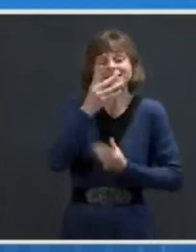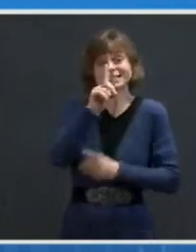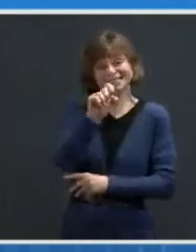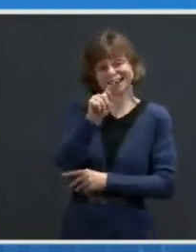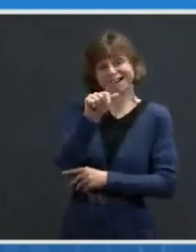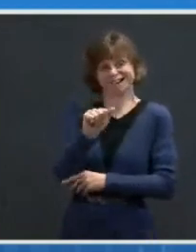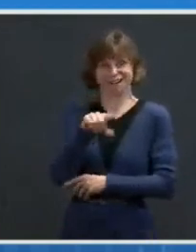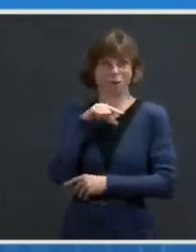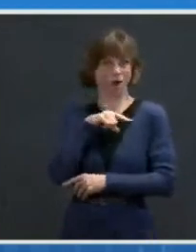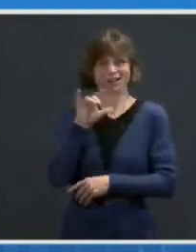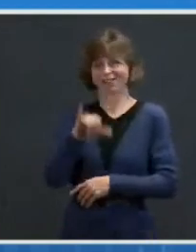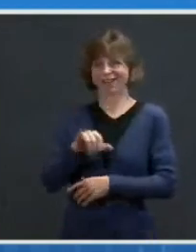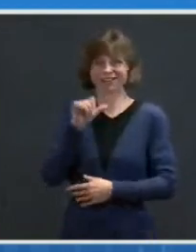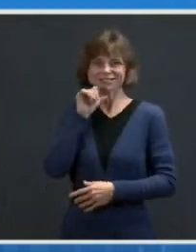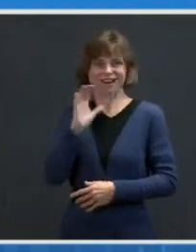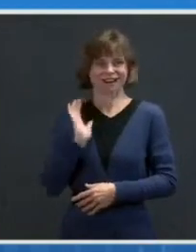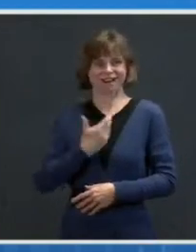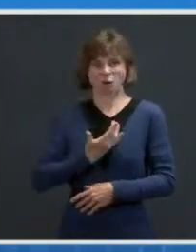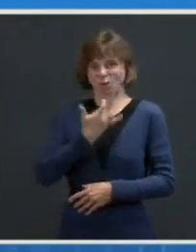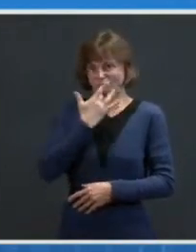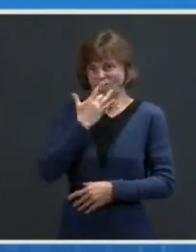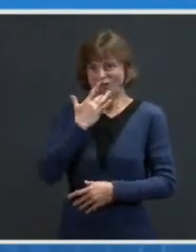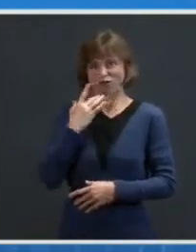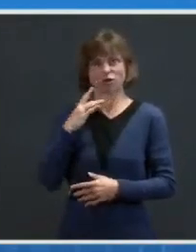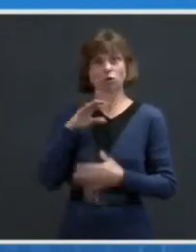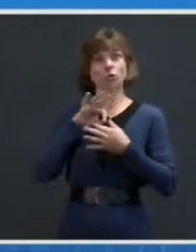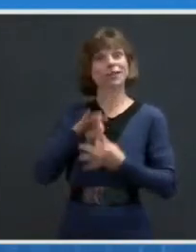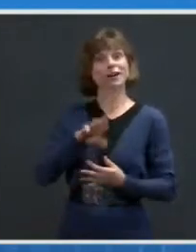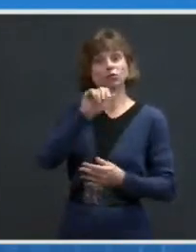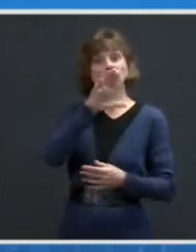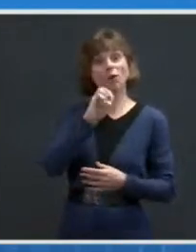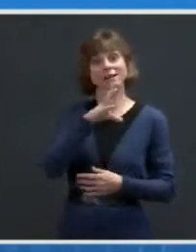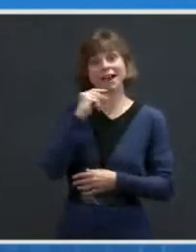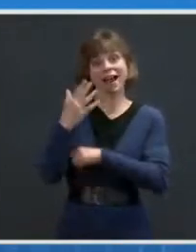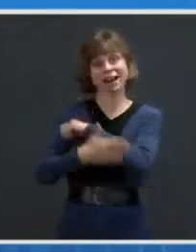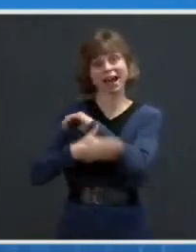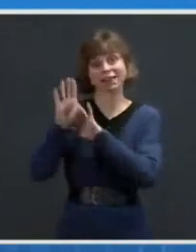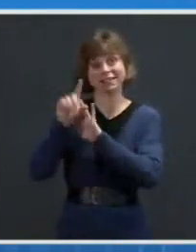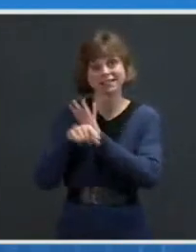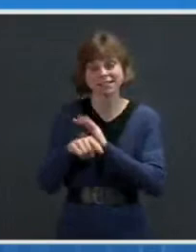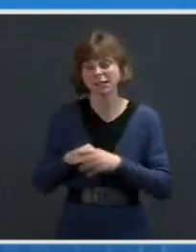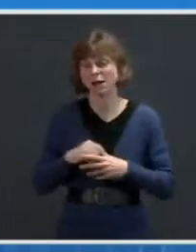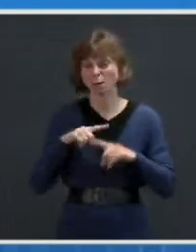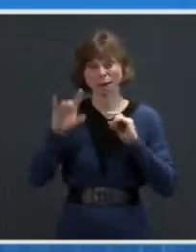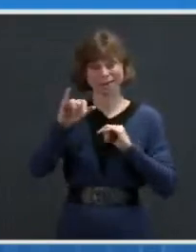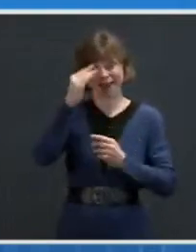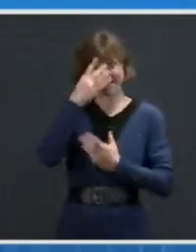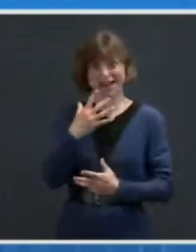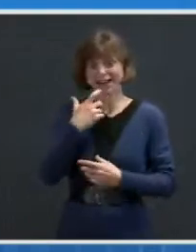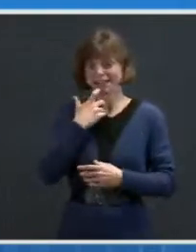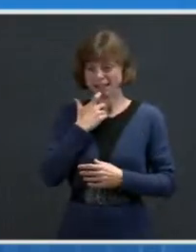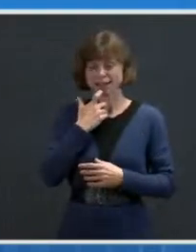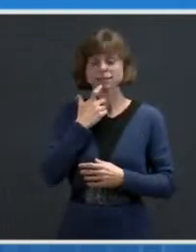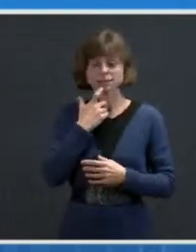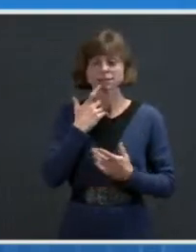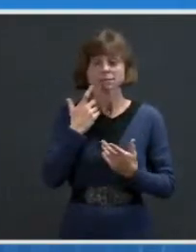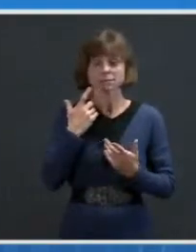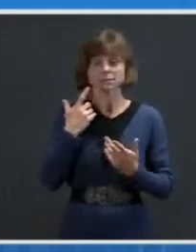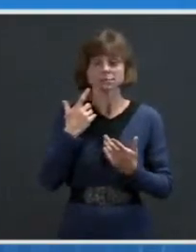ARE VERY CONCERNING TO US. WE NOTE THAT WE STILL HAVE A CHALLENGE IN TERMS OF DATA. IT IS NOT EXACTLY WHERE WE